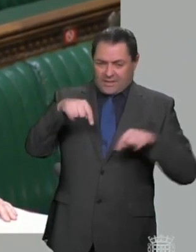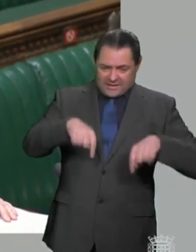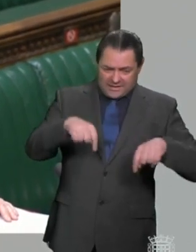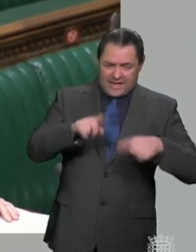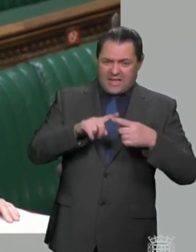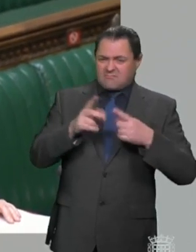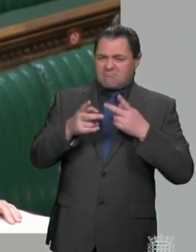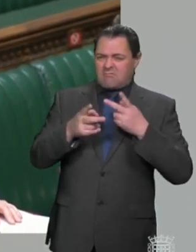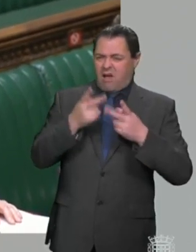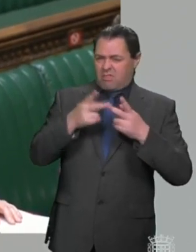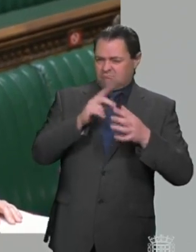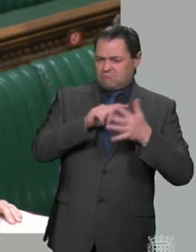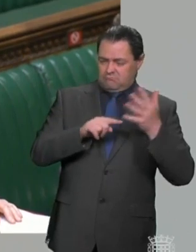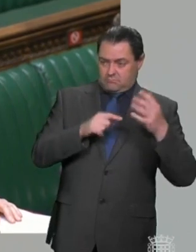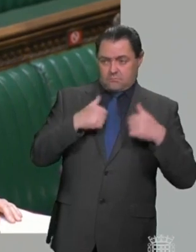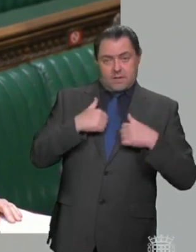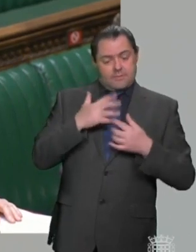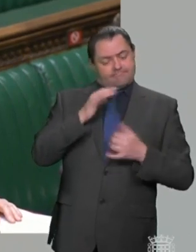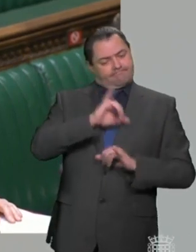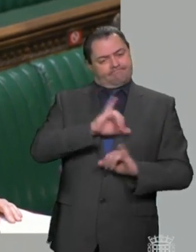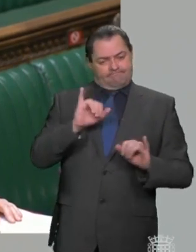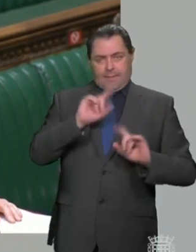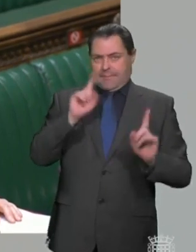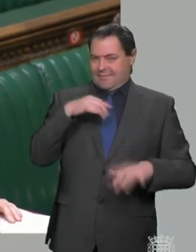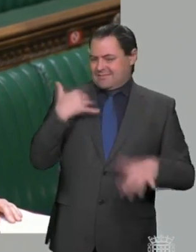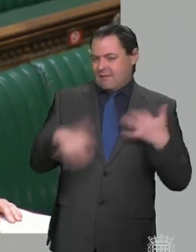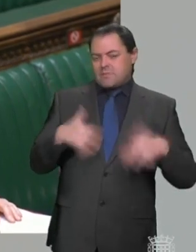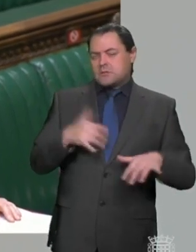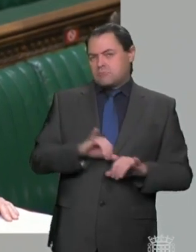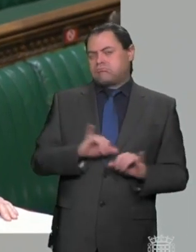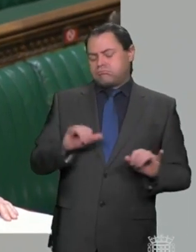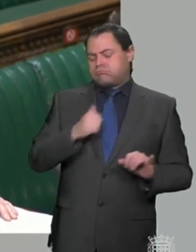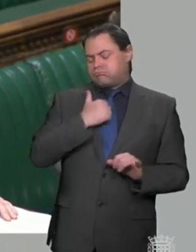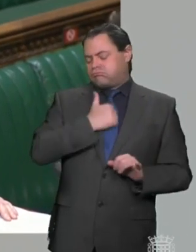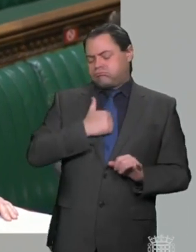I am truly sorry for the suffering that the people of this country have experienced. But I